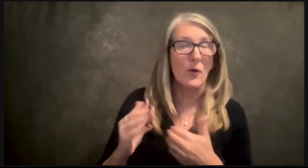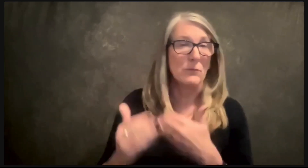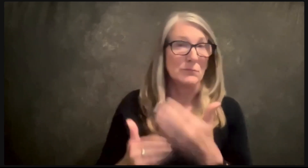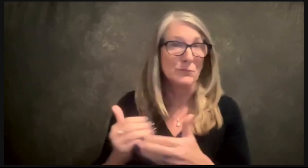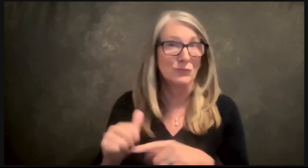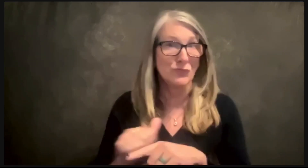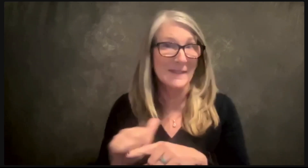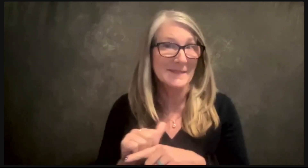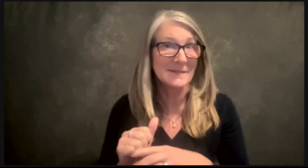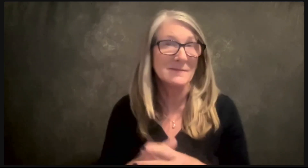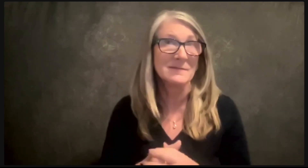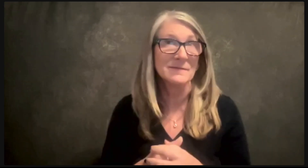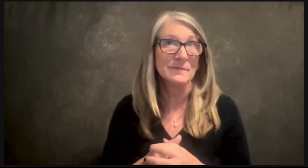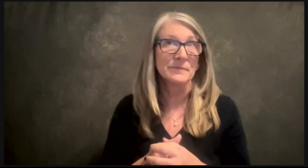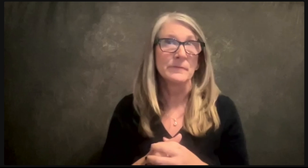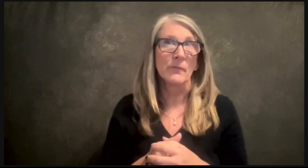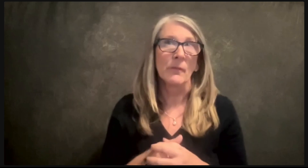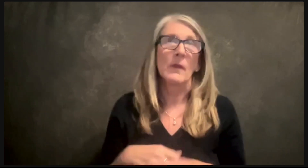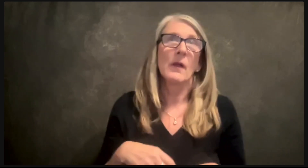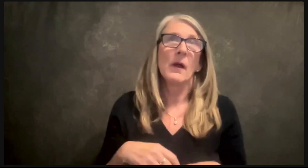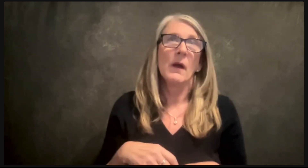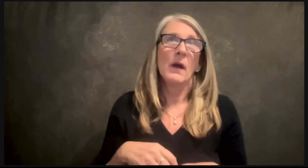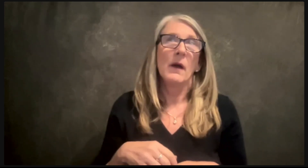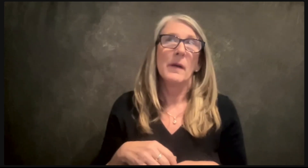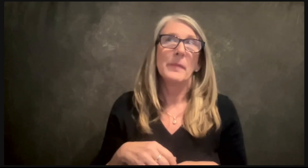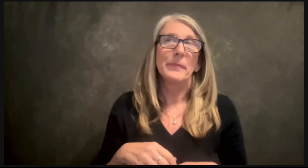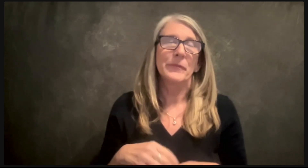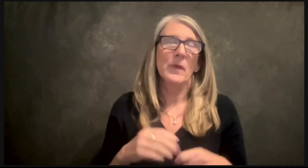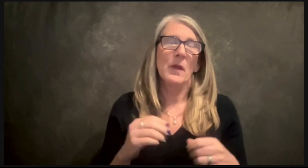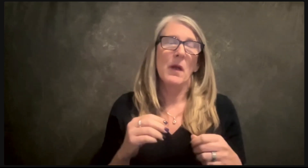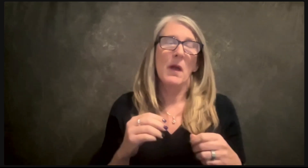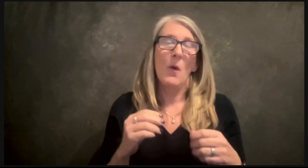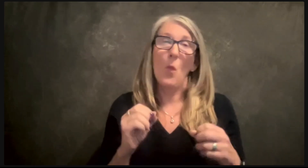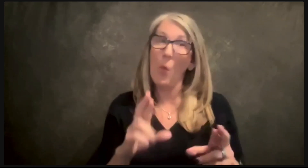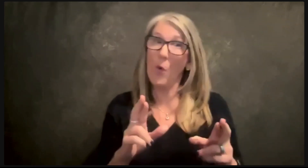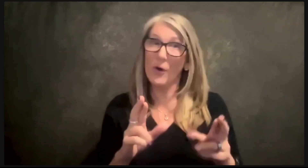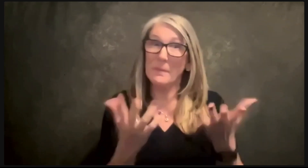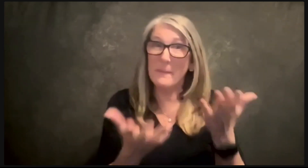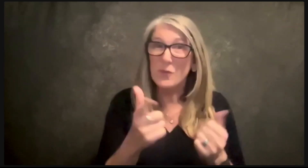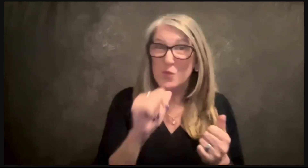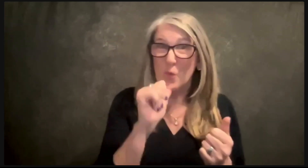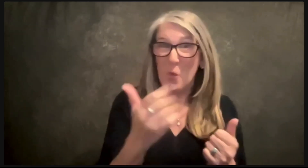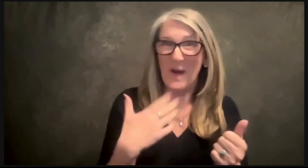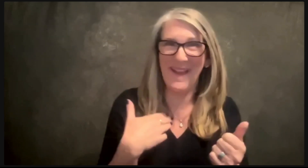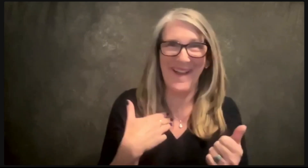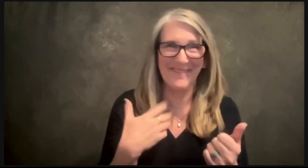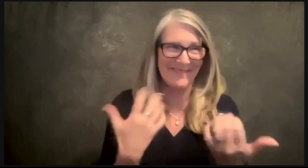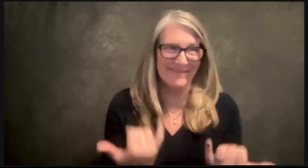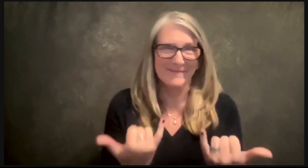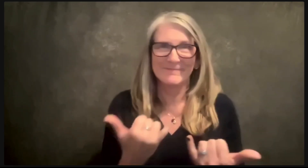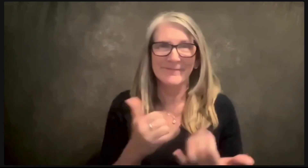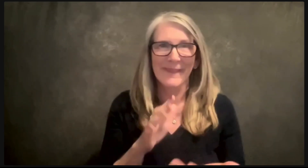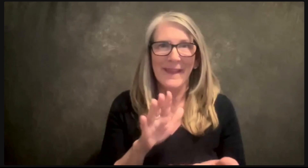maybe borrow some of their practices and procedures they have developed.